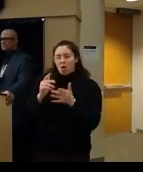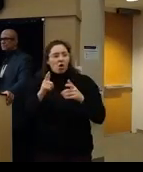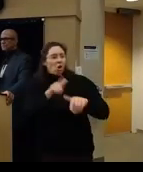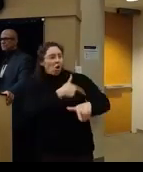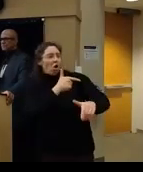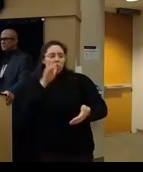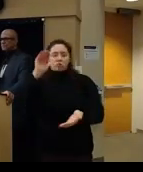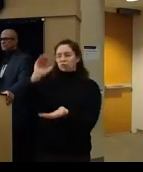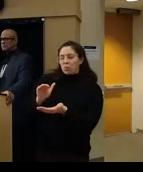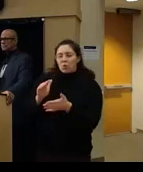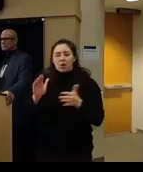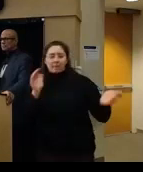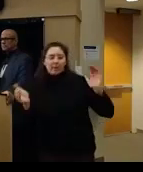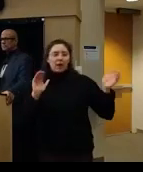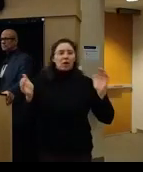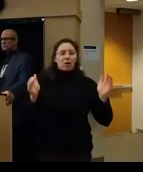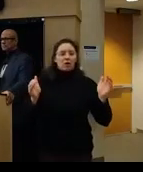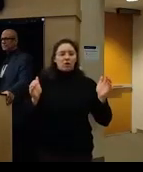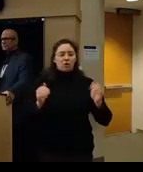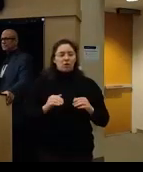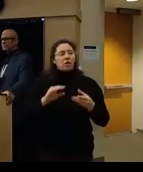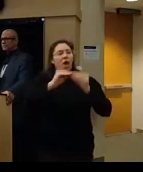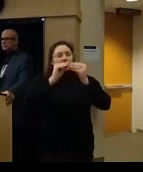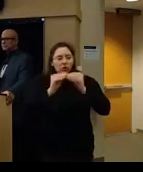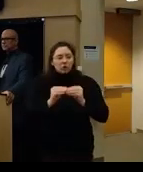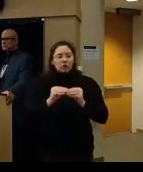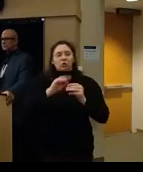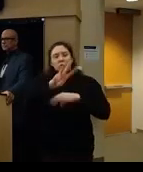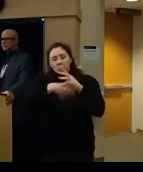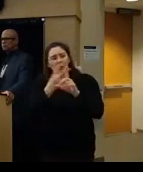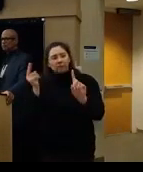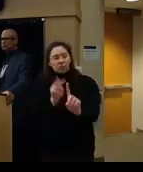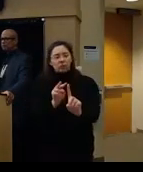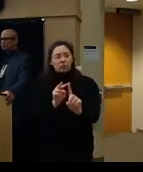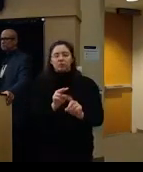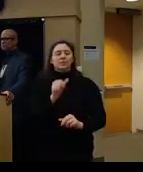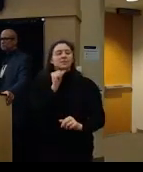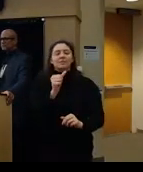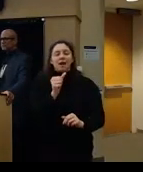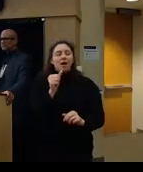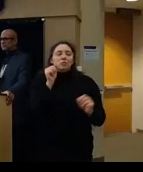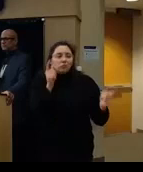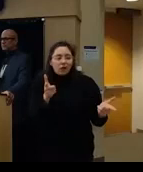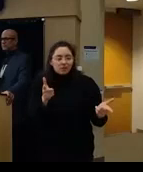the shortest that it's all kind of a quantitative world that they're about it's not surprising that